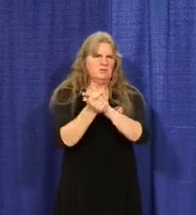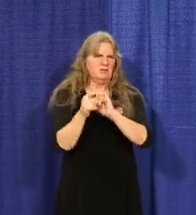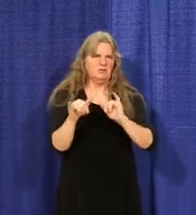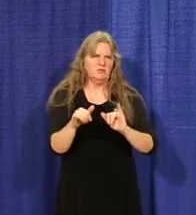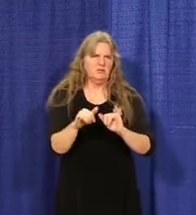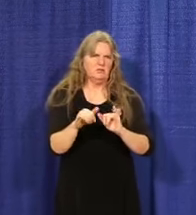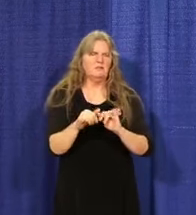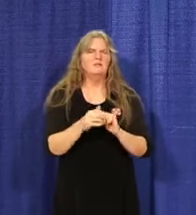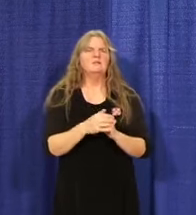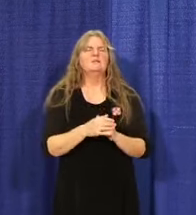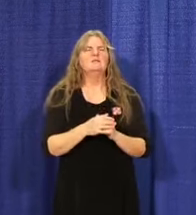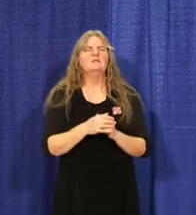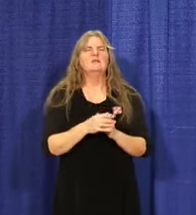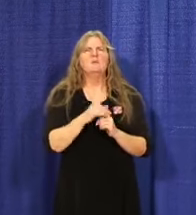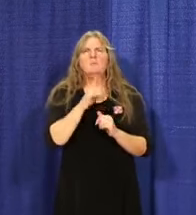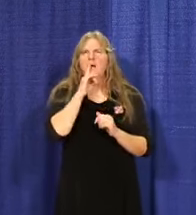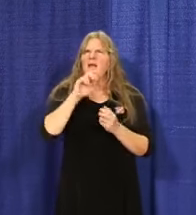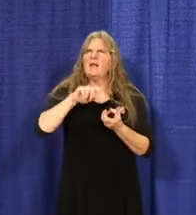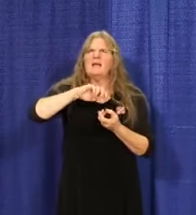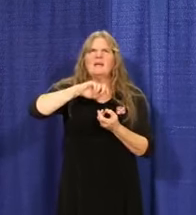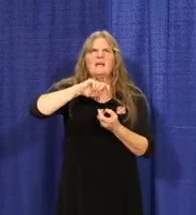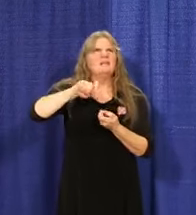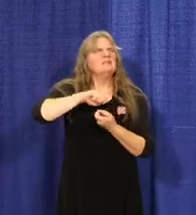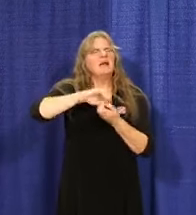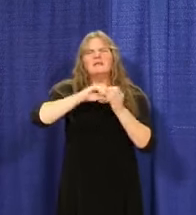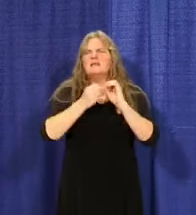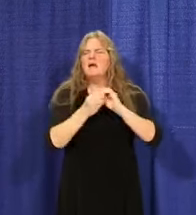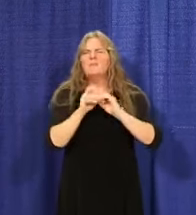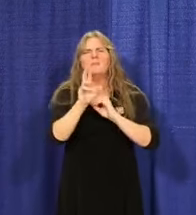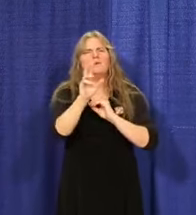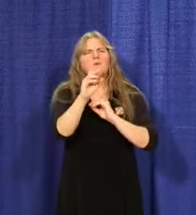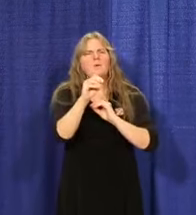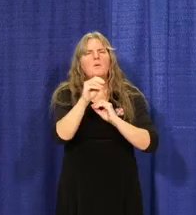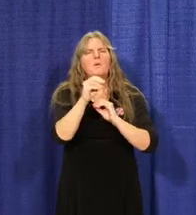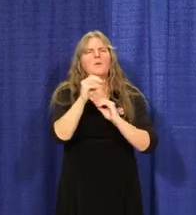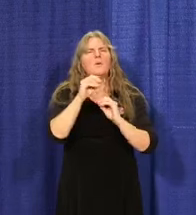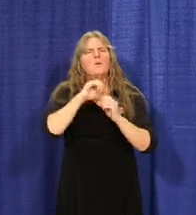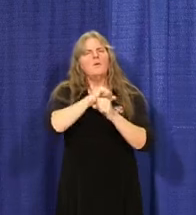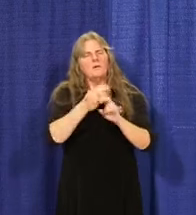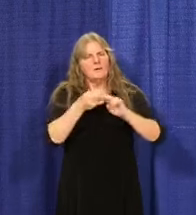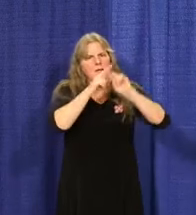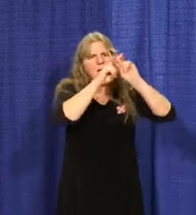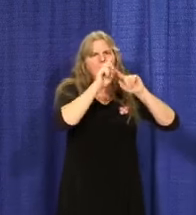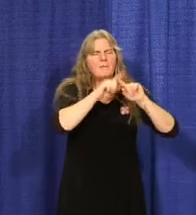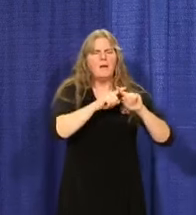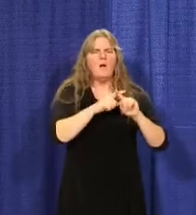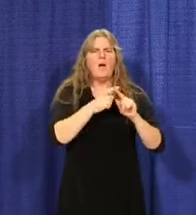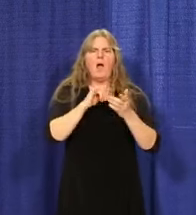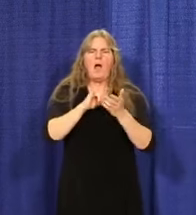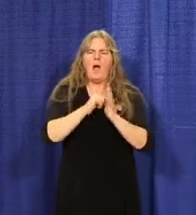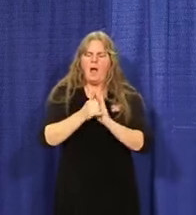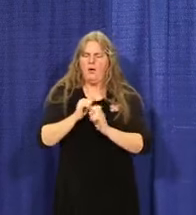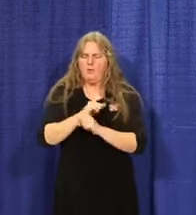are looking for, it is more our understanding of the virus in particular regions in Canada. I will do my part on the